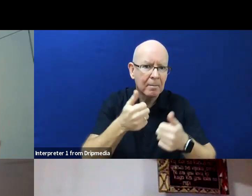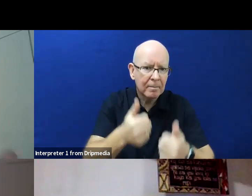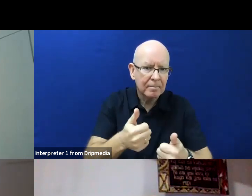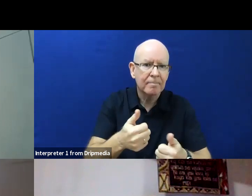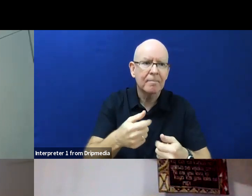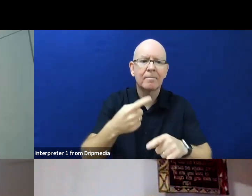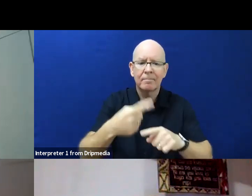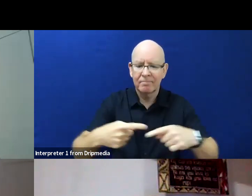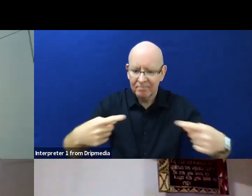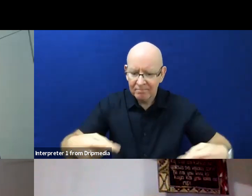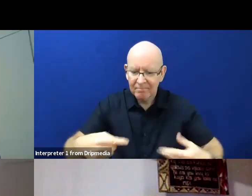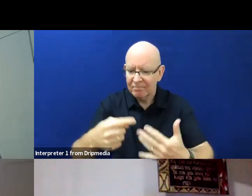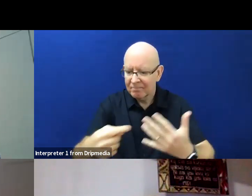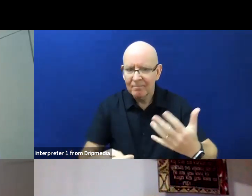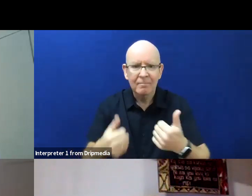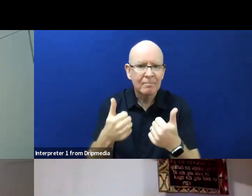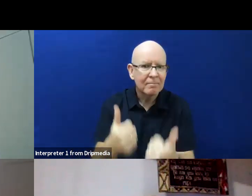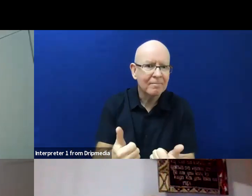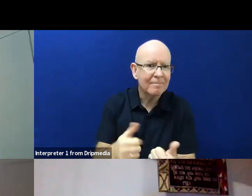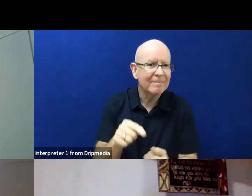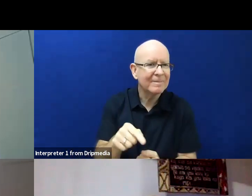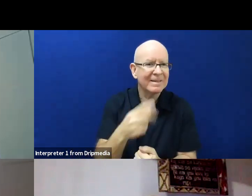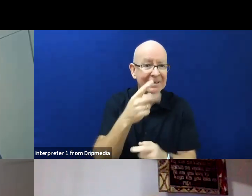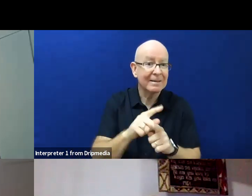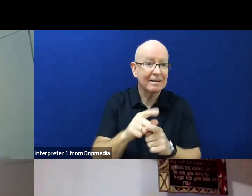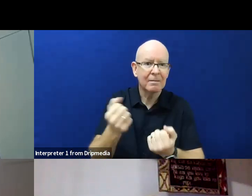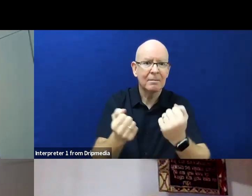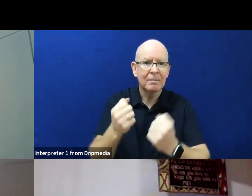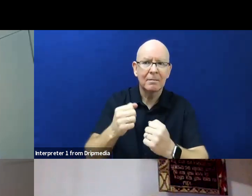And if you look at Indonesia today, they have the PEKKA which is a poverty scheme,